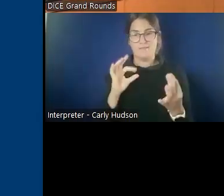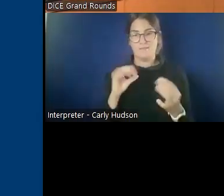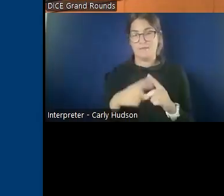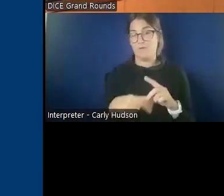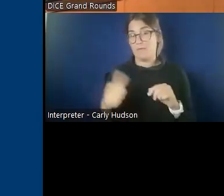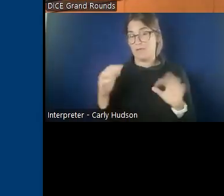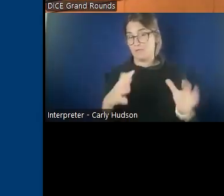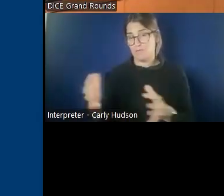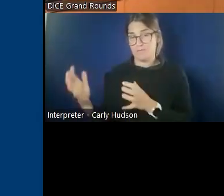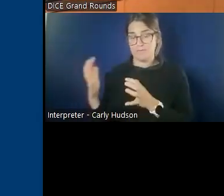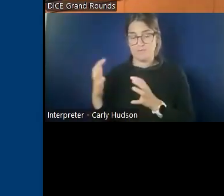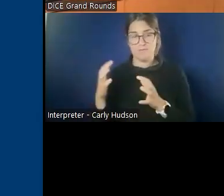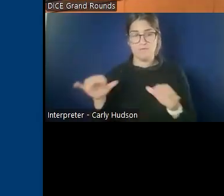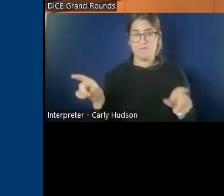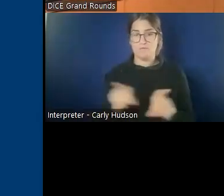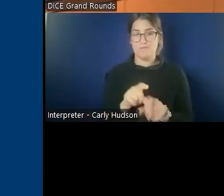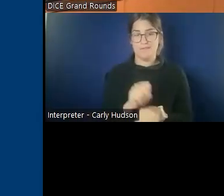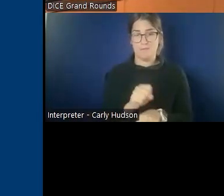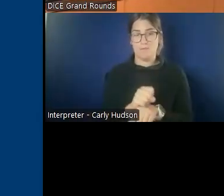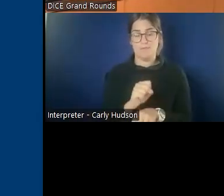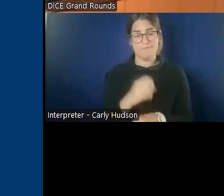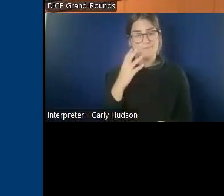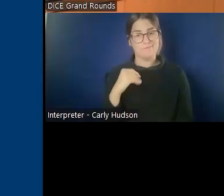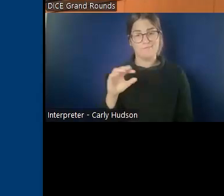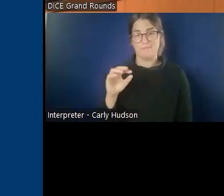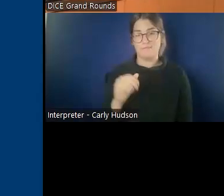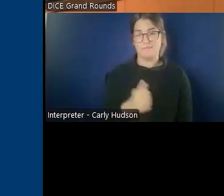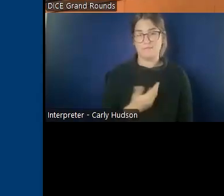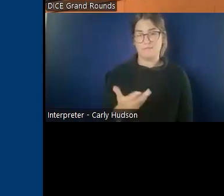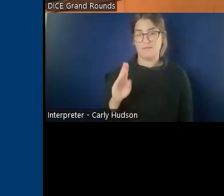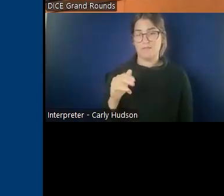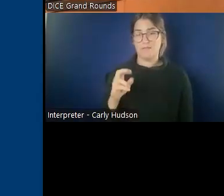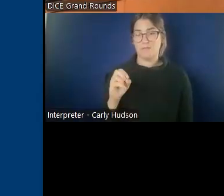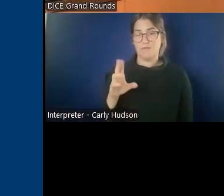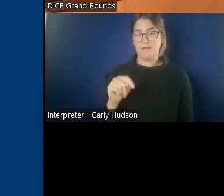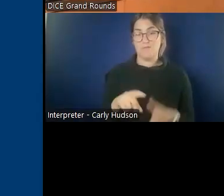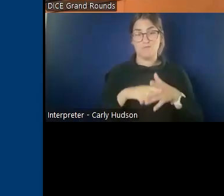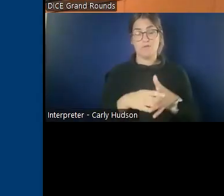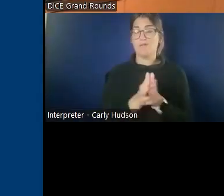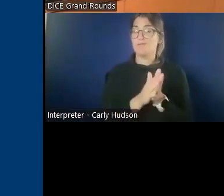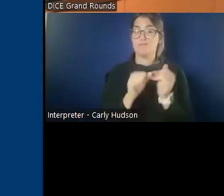that are doing this work as well that there's a lot of momentum starting but eventually kind